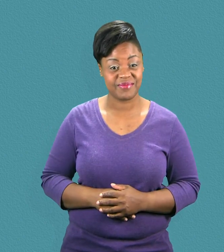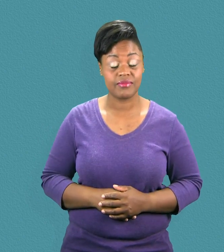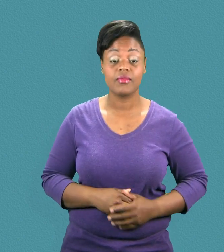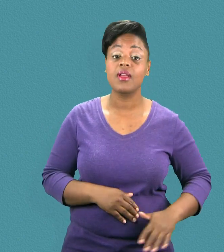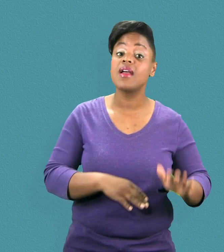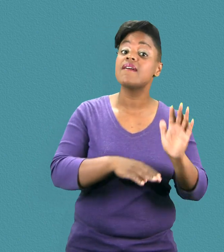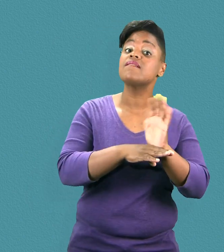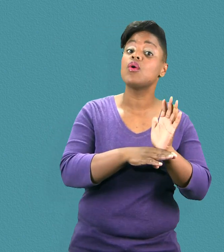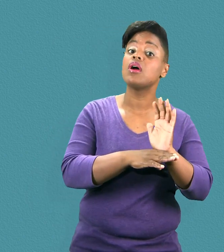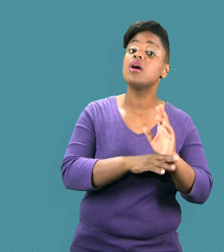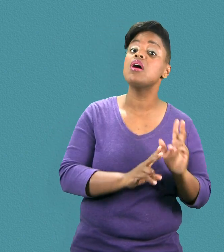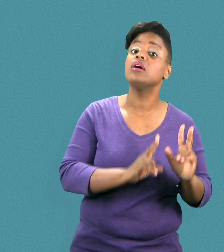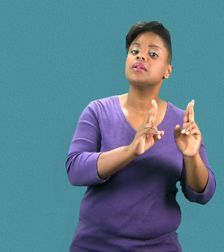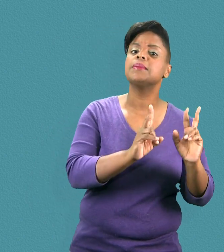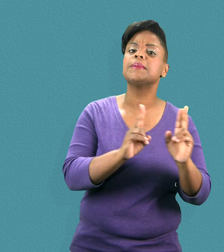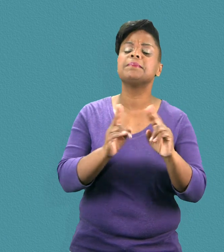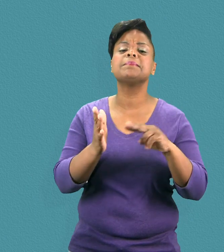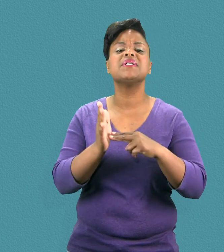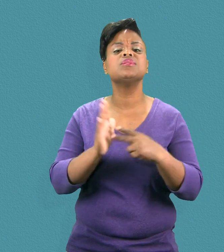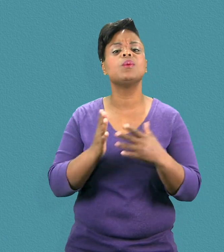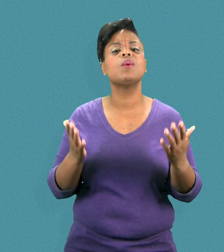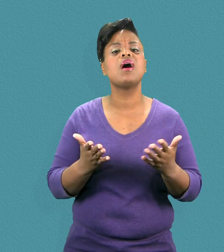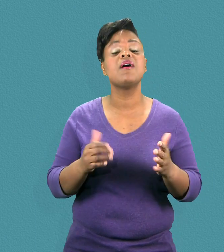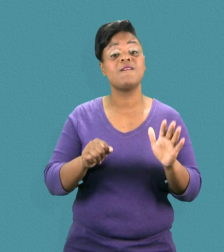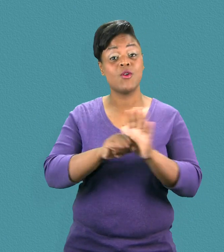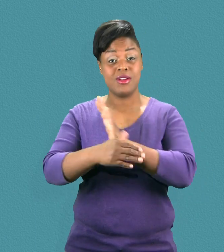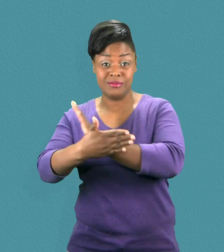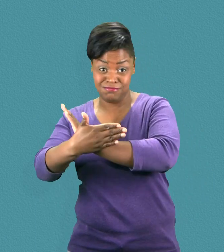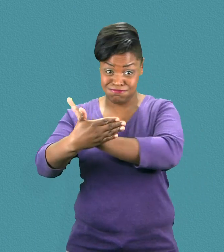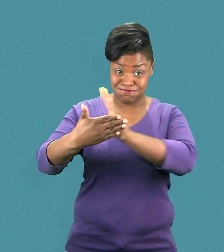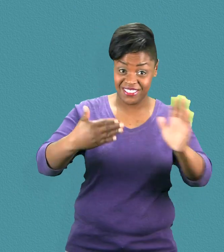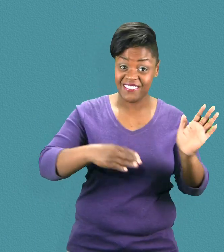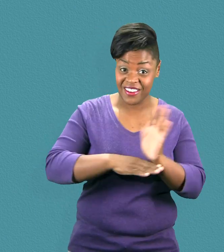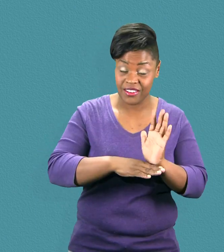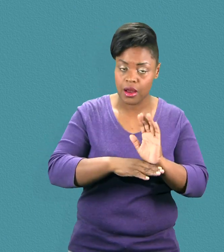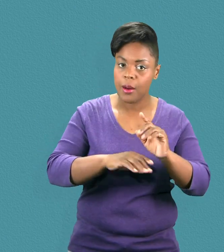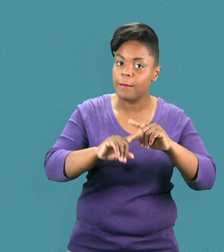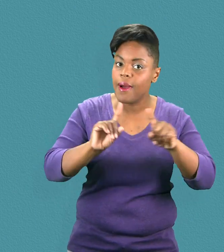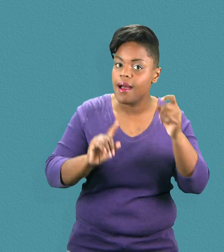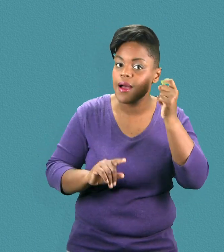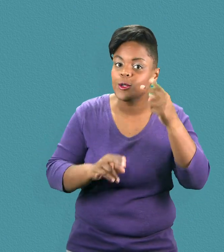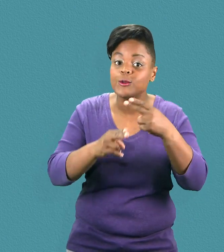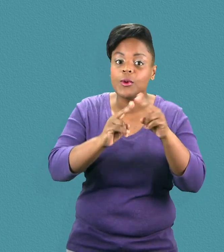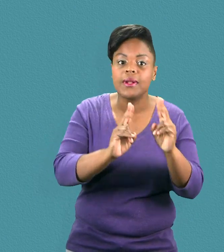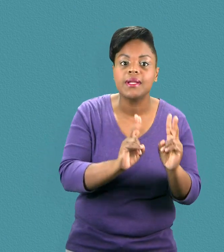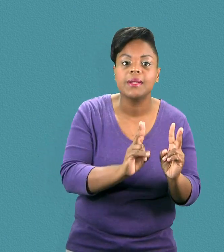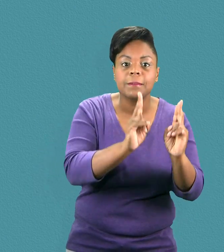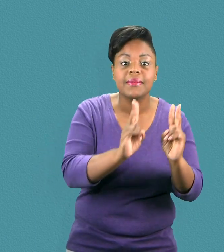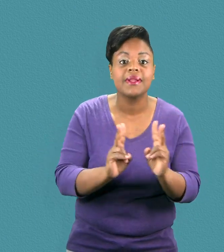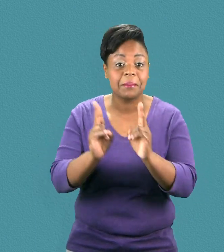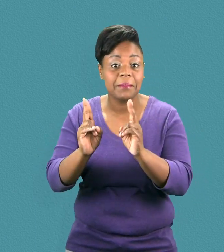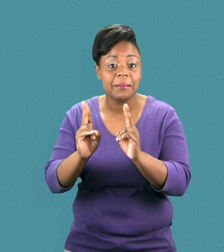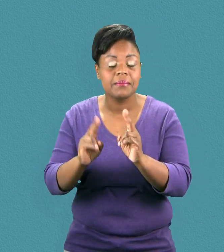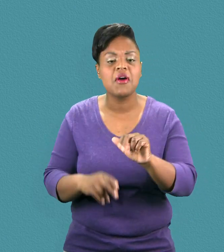A “video clip” is an excerpt of a full-length video program.